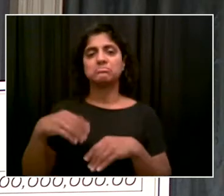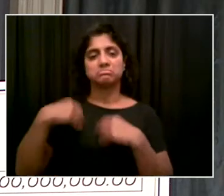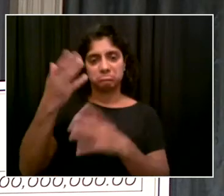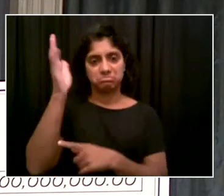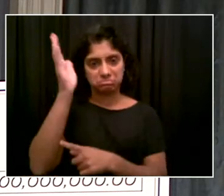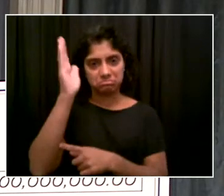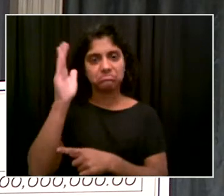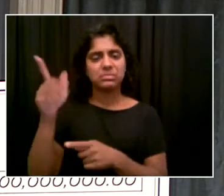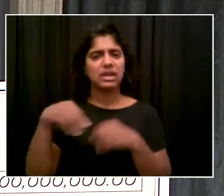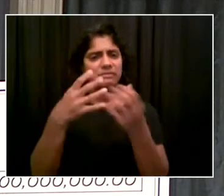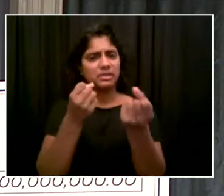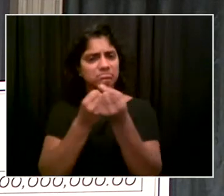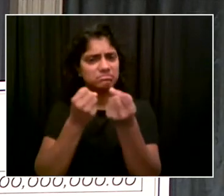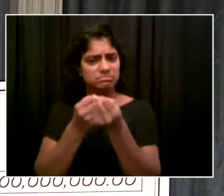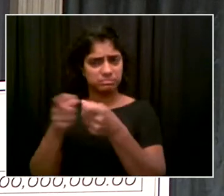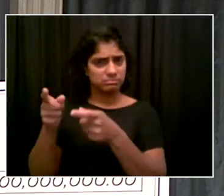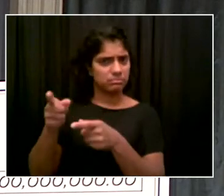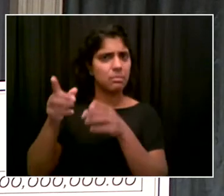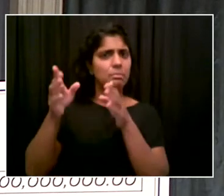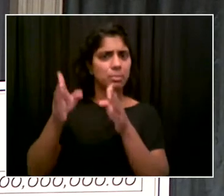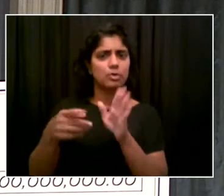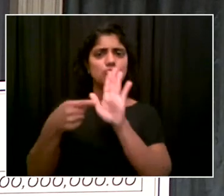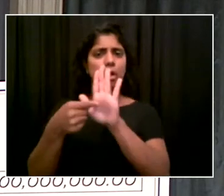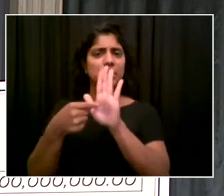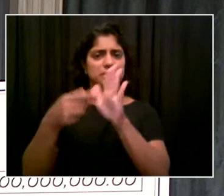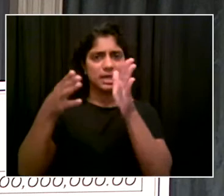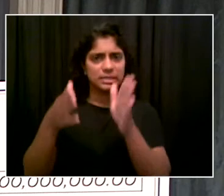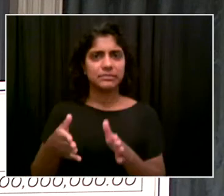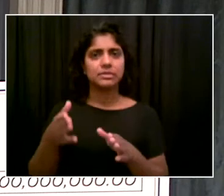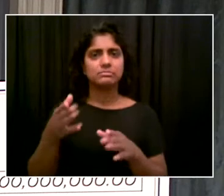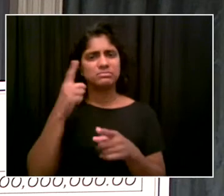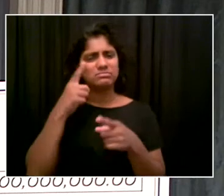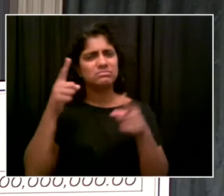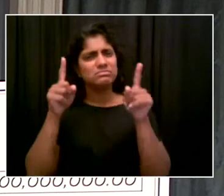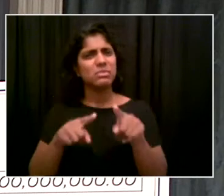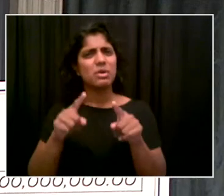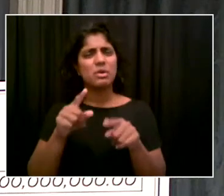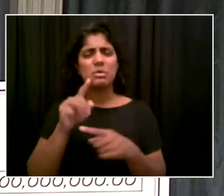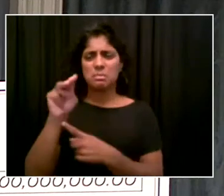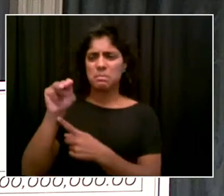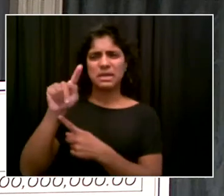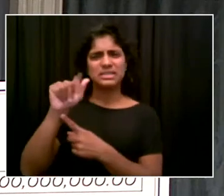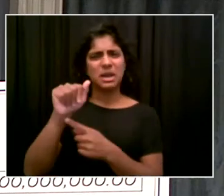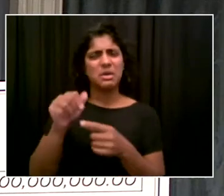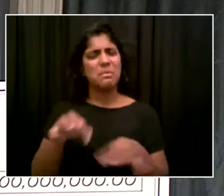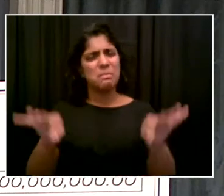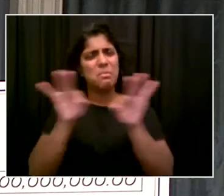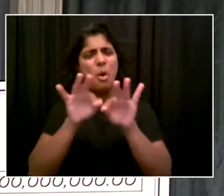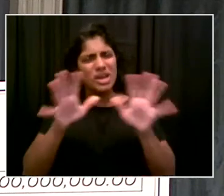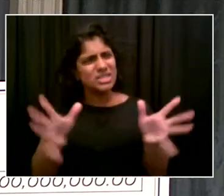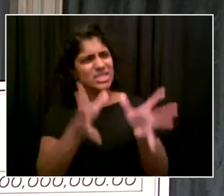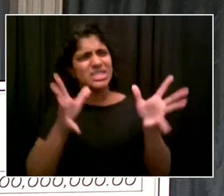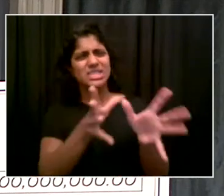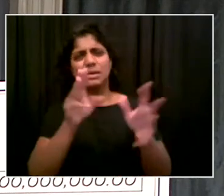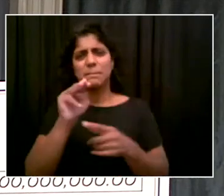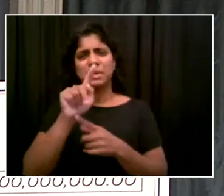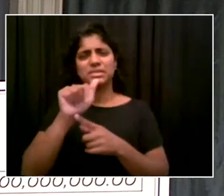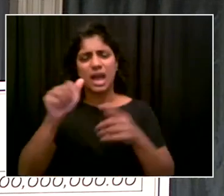HOW IRONIC, NOW WHEN WE NEED THIS MONEY ON THIS PROGRESS THE STATE AND THE MTA ARE SITTING ON THEIR HANDS. I WANT OUY TO HEAR FROM ONE OF THESE ADVOCATES THAT IS LED THE